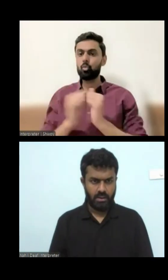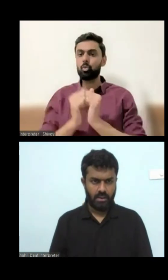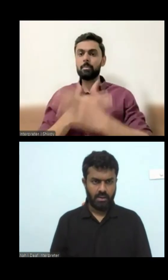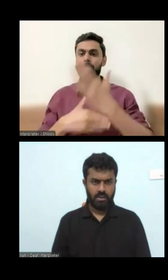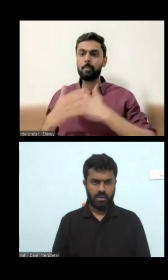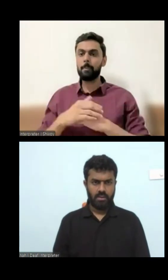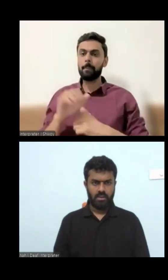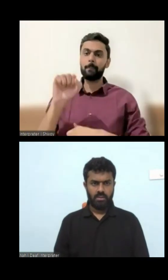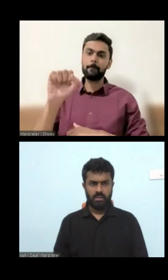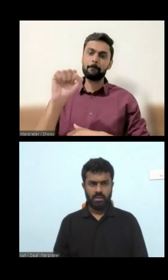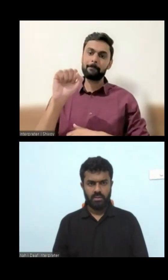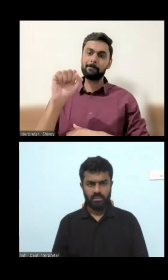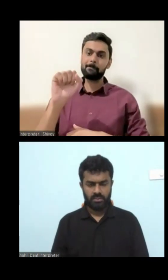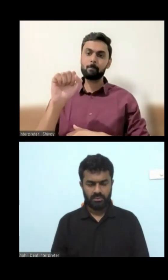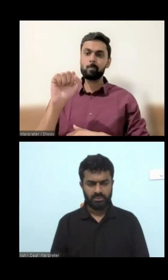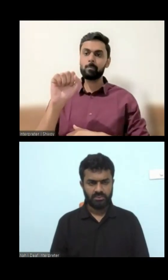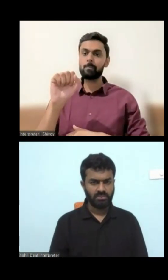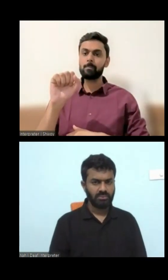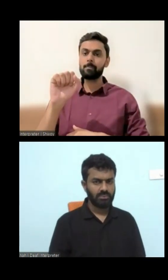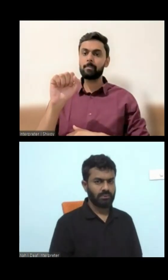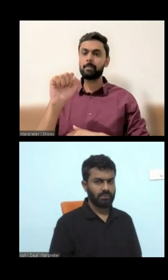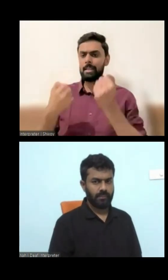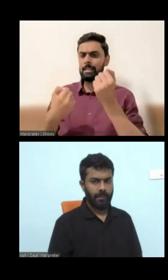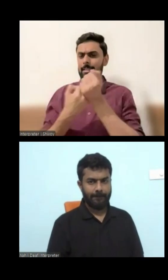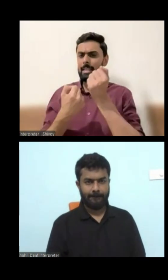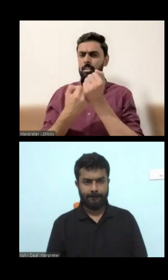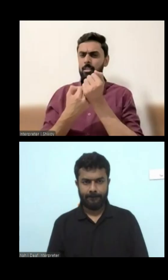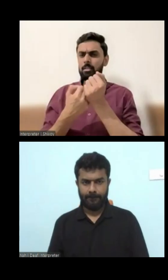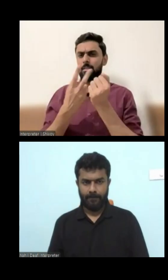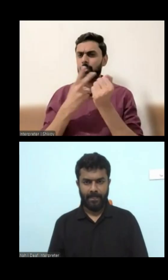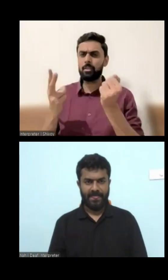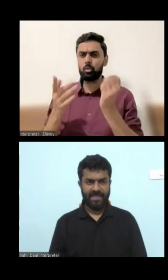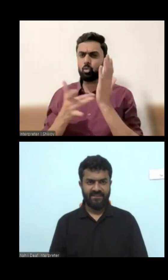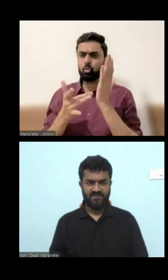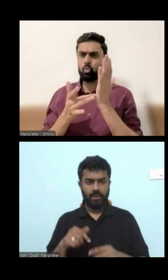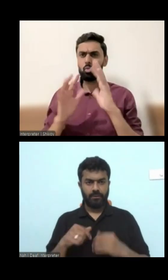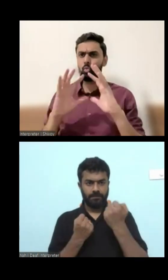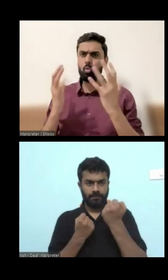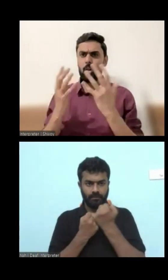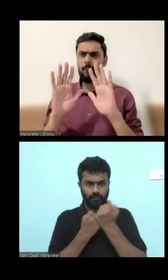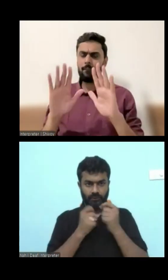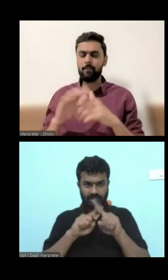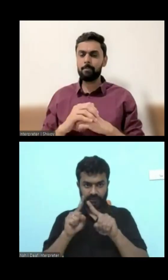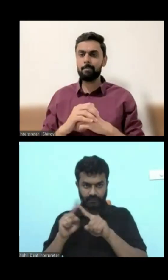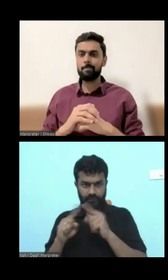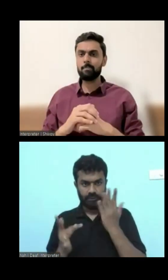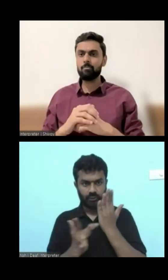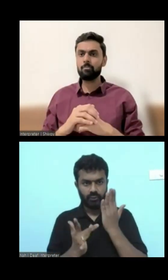His or her own assistive technology to access the digital world. And this is something that keeps changing.